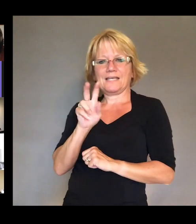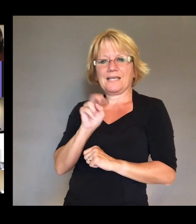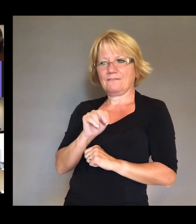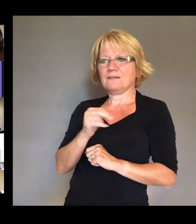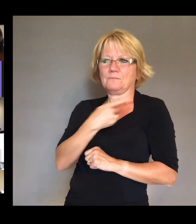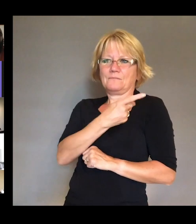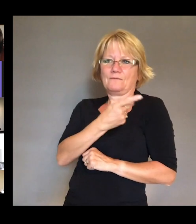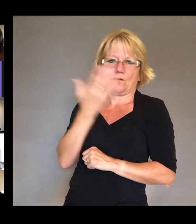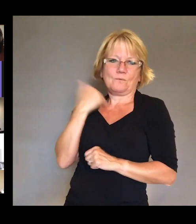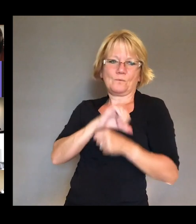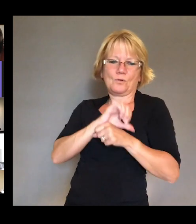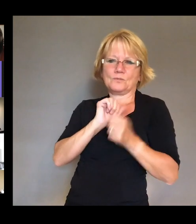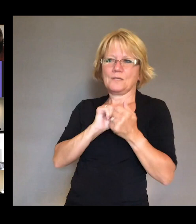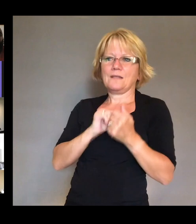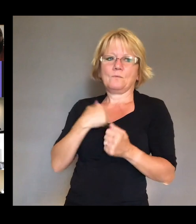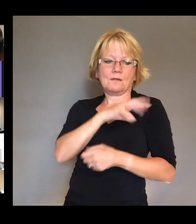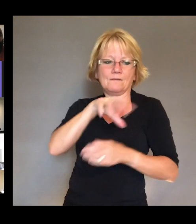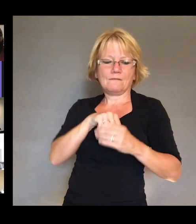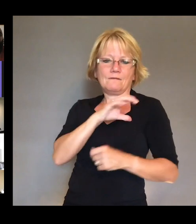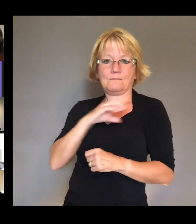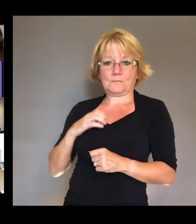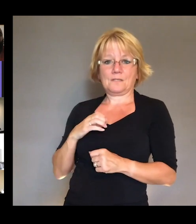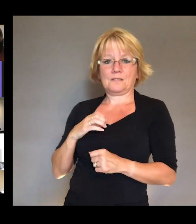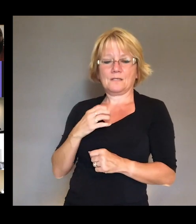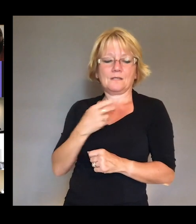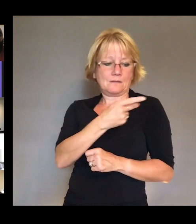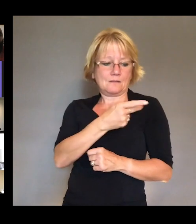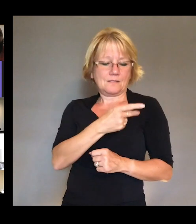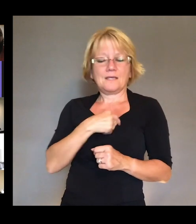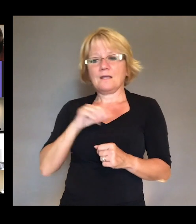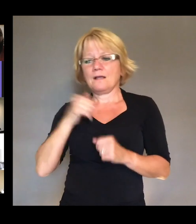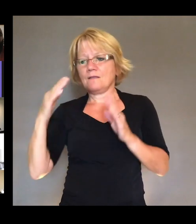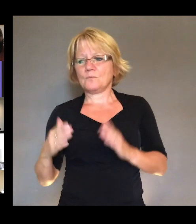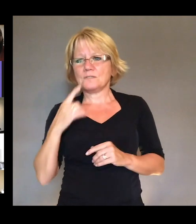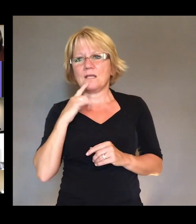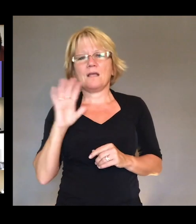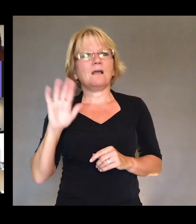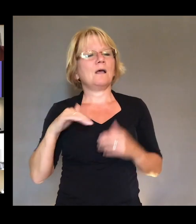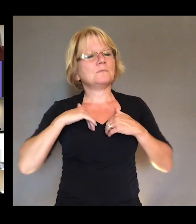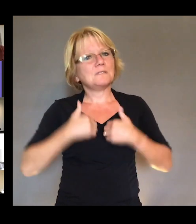As Kevin said, and Kevin and I used to work together and we were on a committee once and myself and another person say, you know,